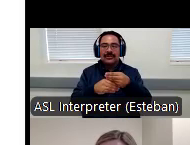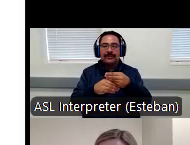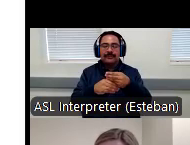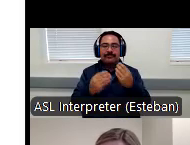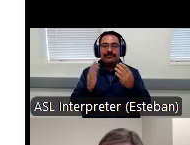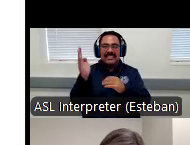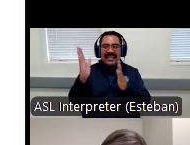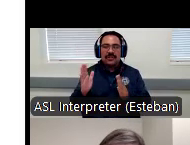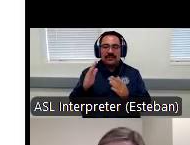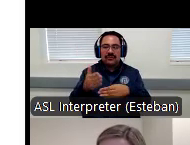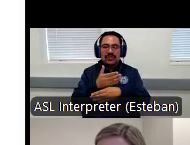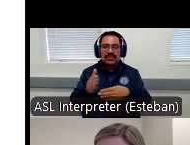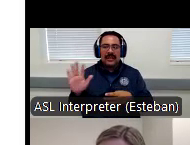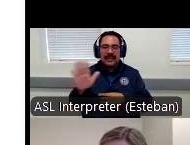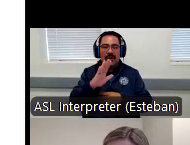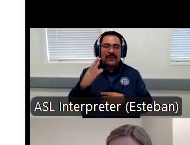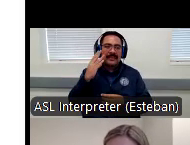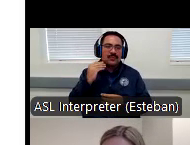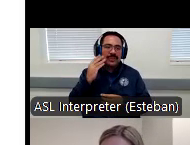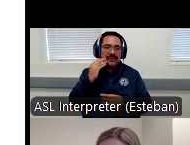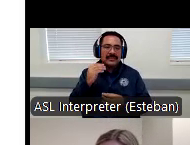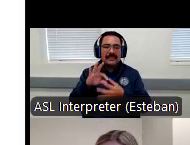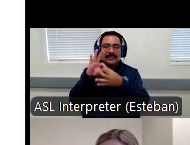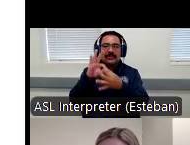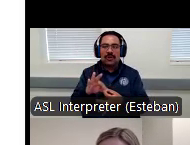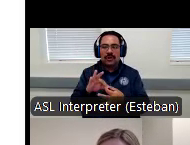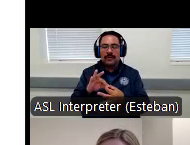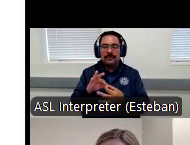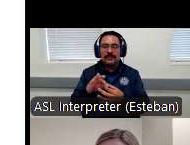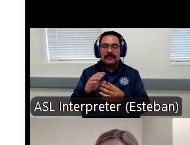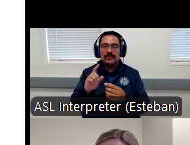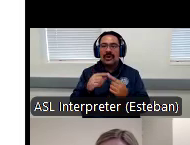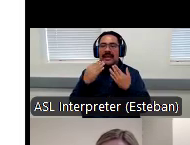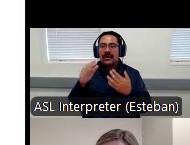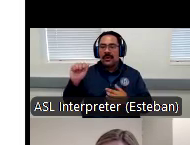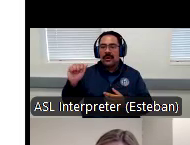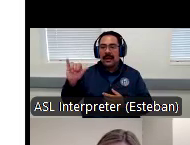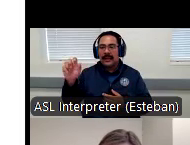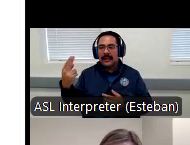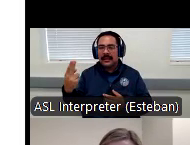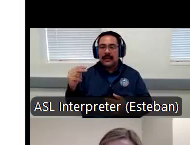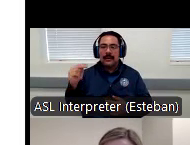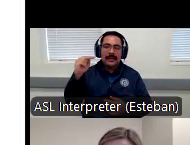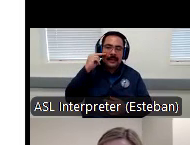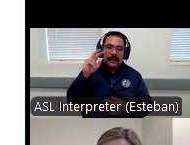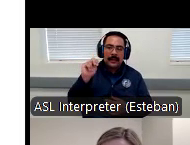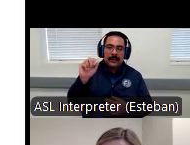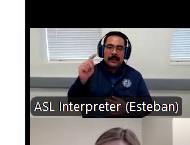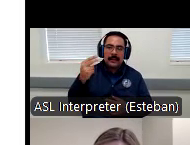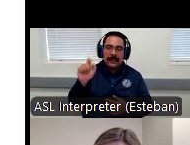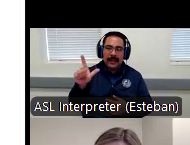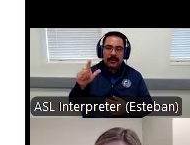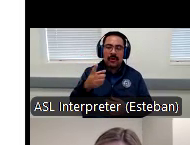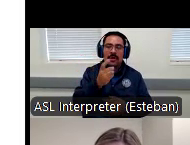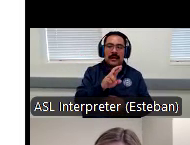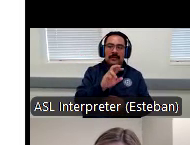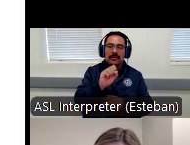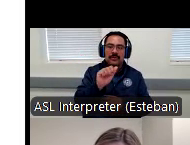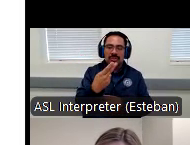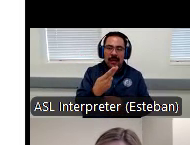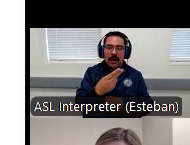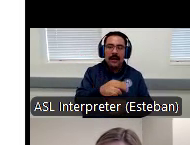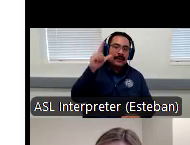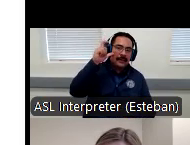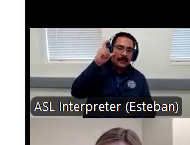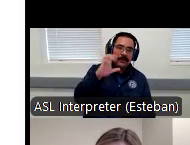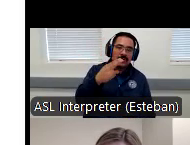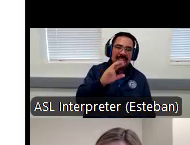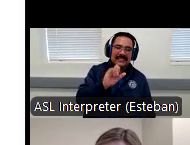their experiences. Thank you Aliyah, Nathaniel, Dr. Grishma Shah, Christina.